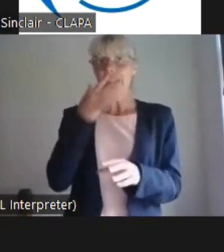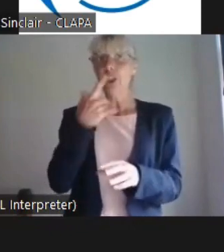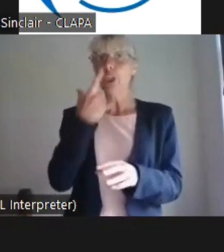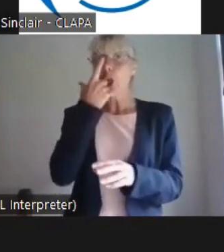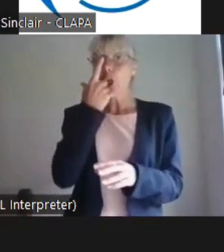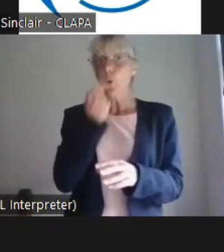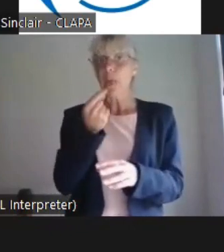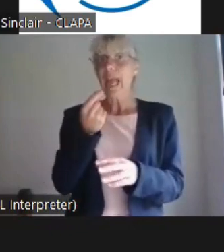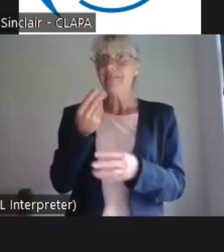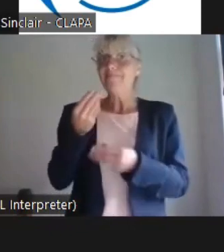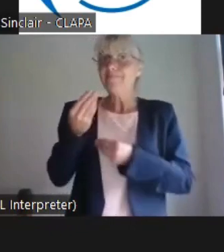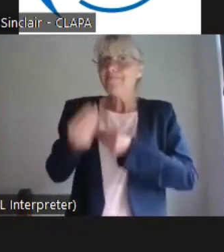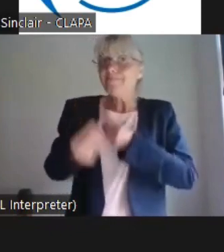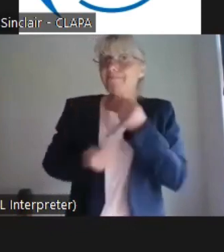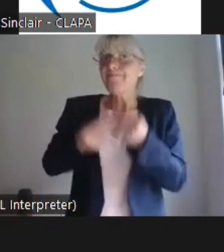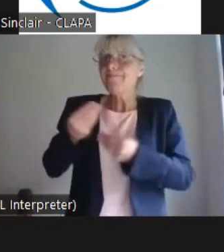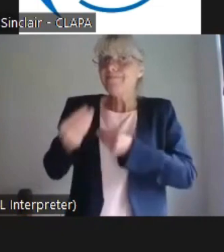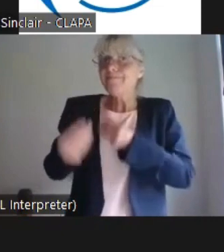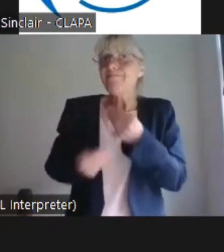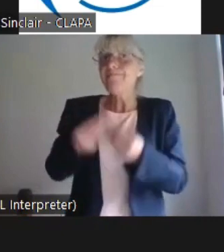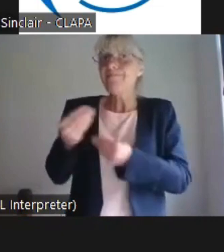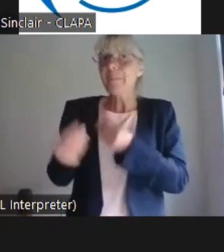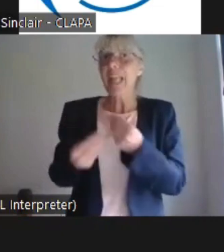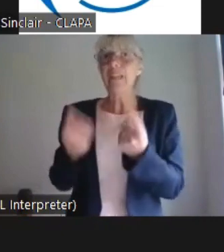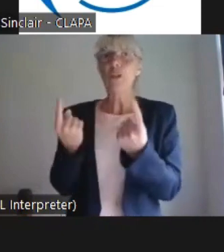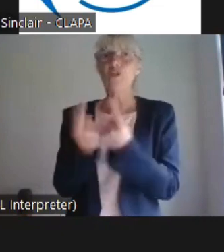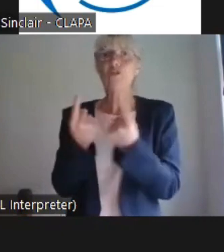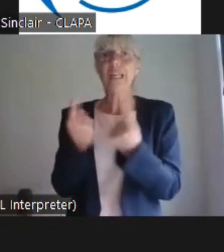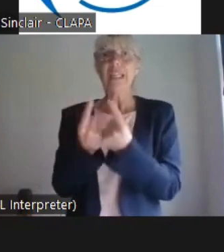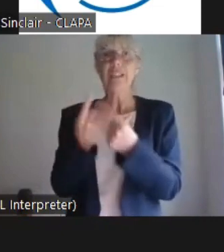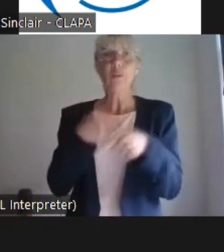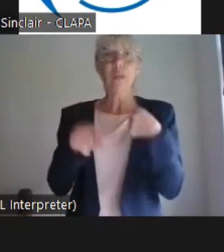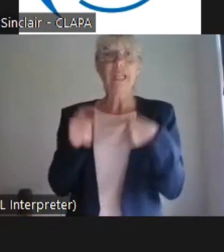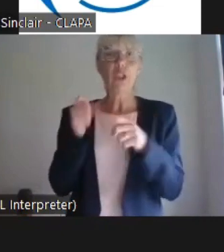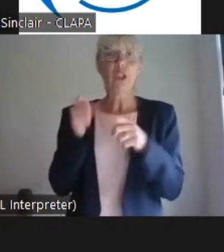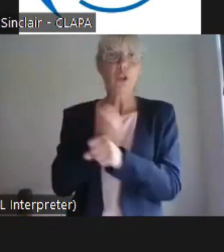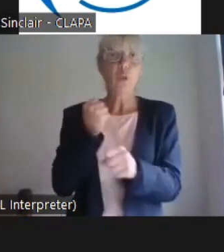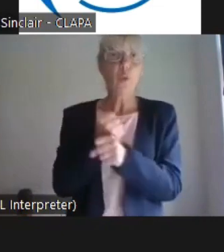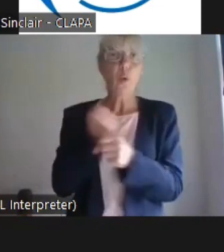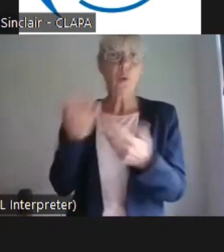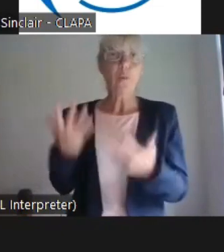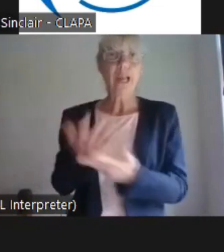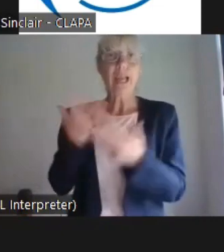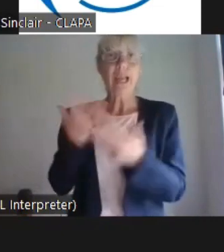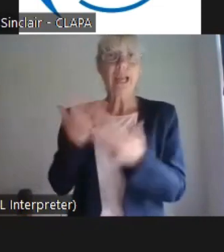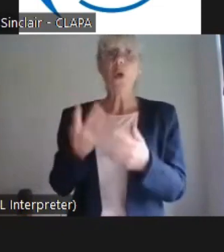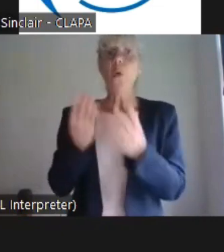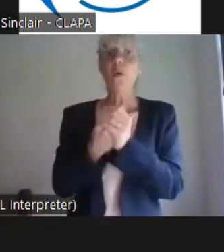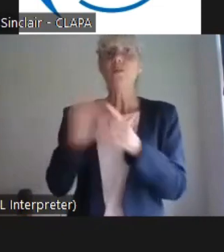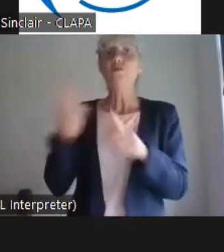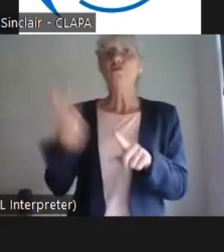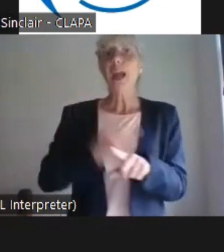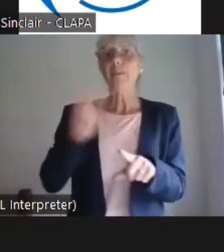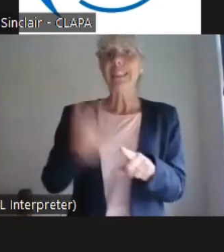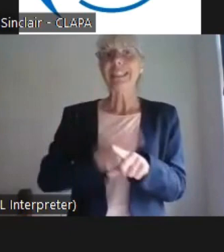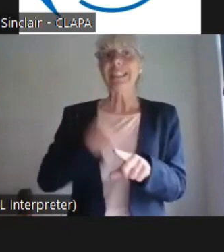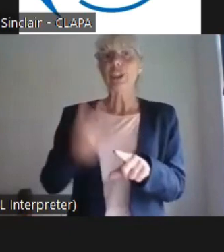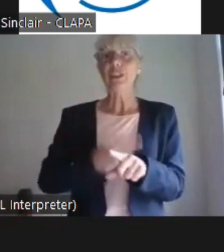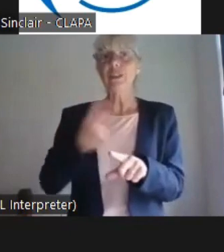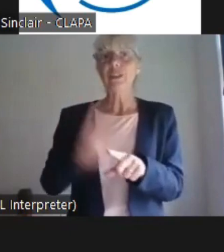that he's doing and playing with so what we know is that repetition is the absolute key in helping